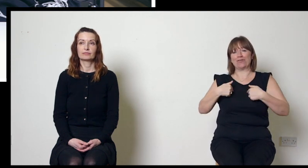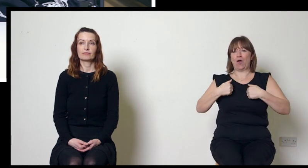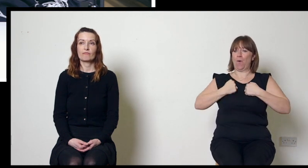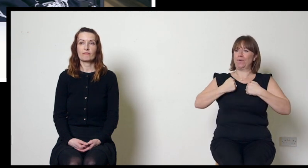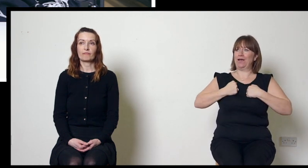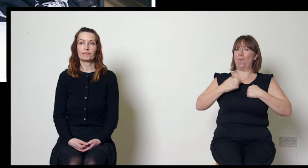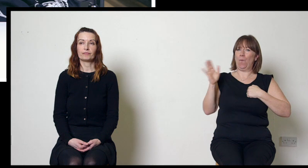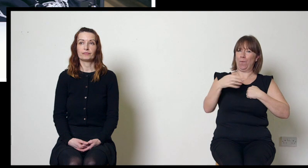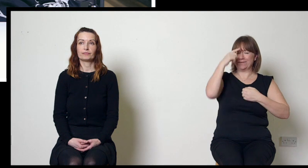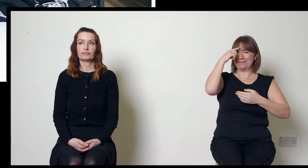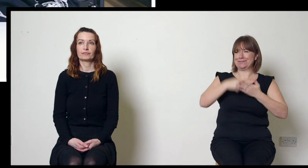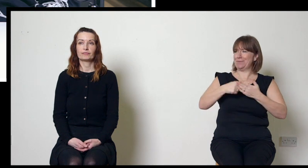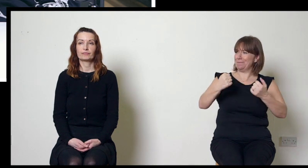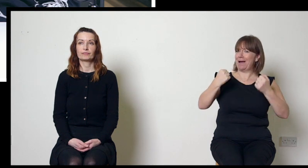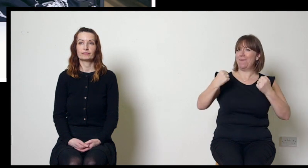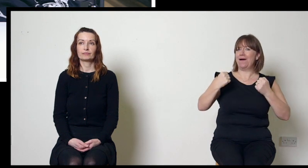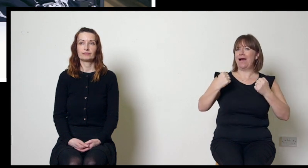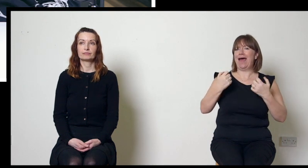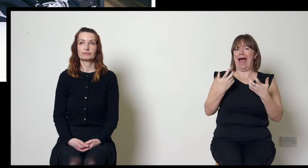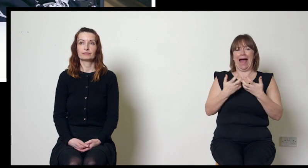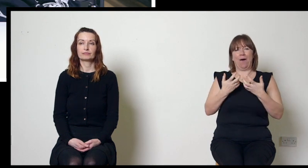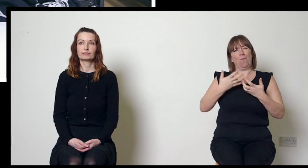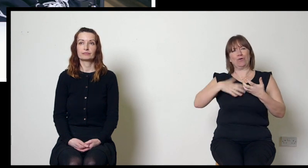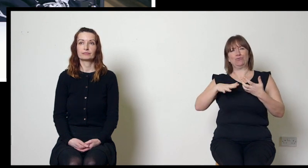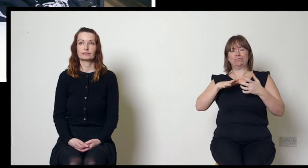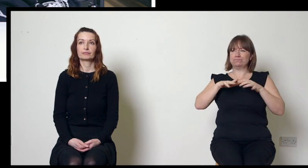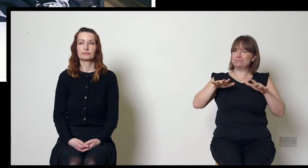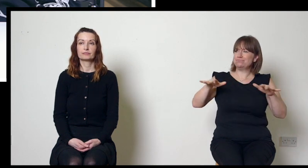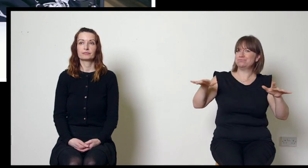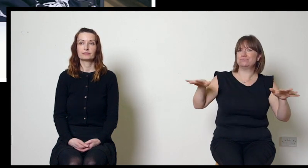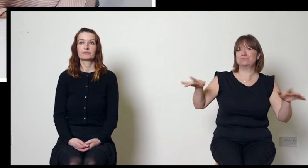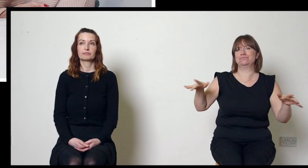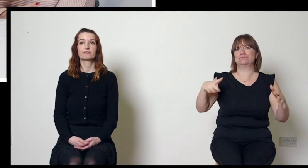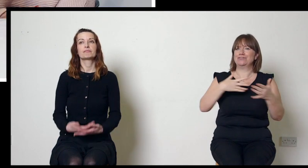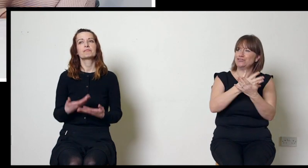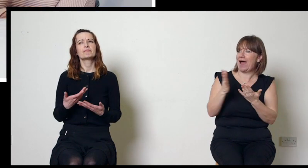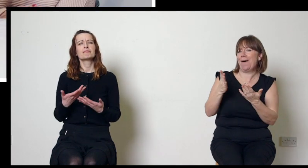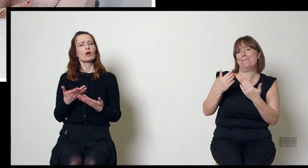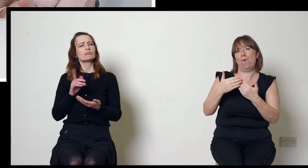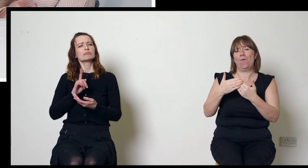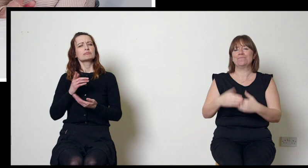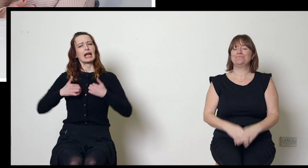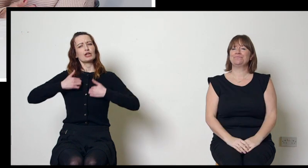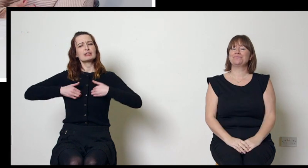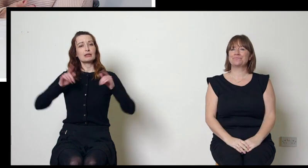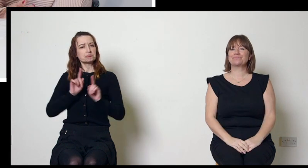and having that power but actually going right collectively, how do we want to do it and can we make this. What's really interesting as well is